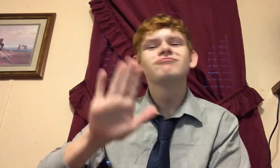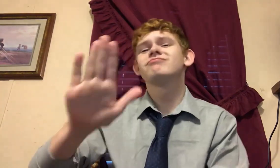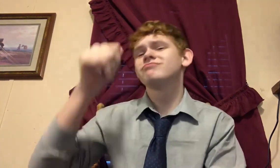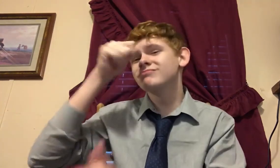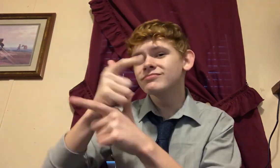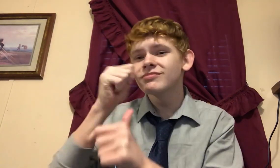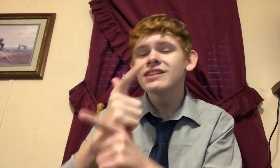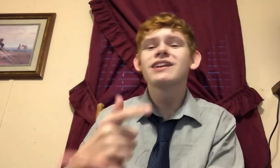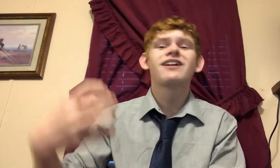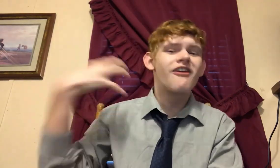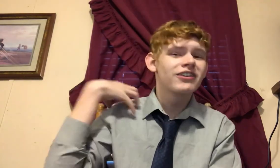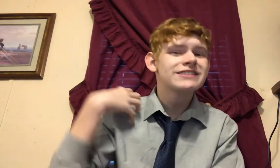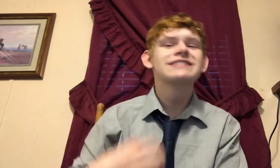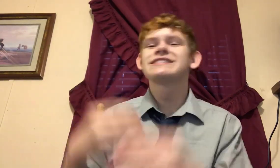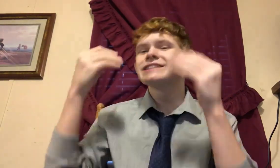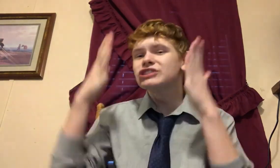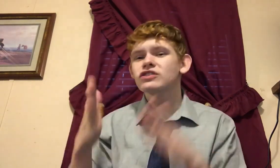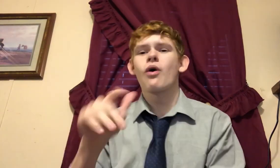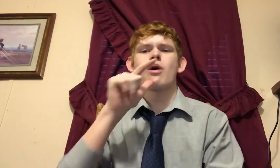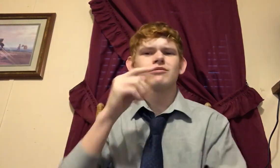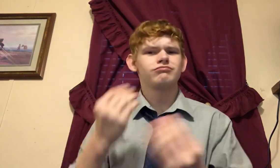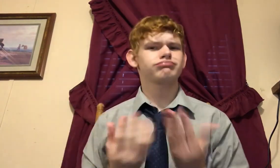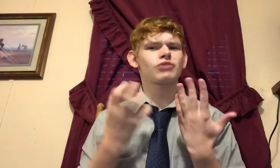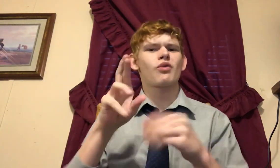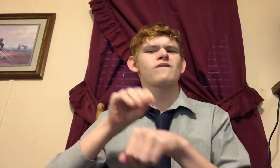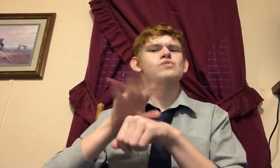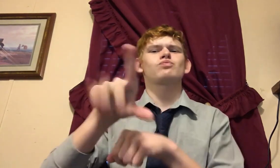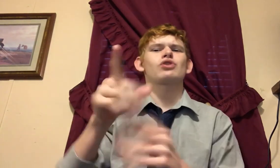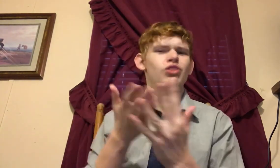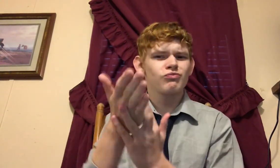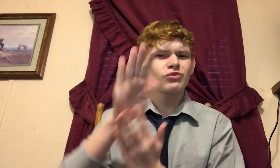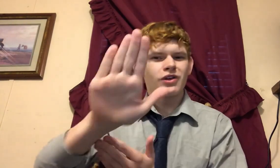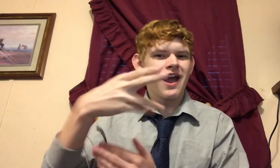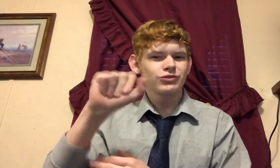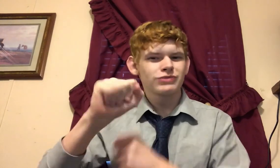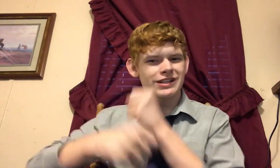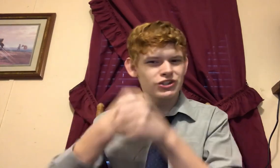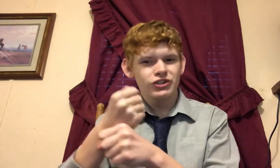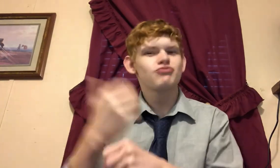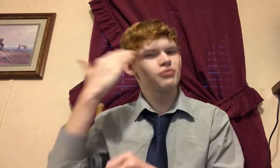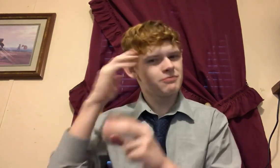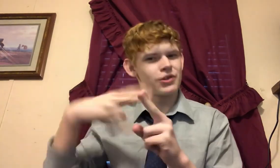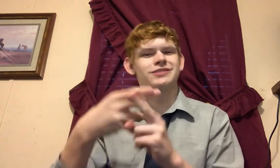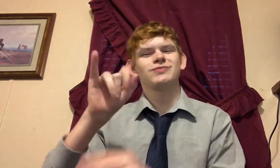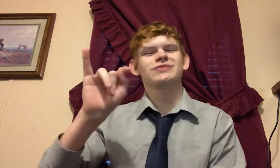your brothers and sisters, your coaches, your teachers who inspired or influenced you through your high school years, know about it, too.